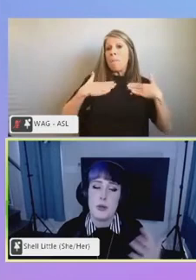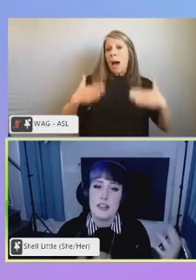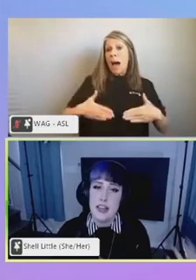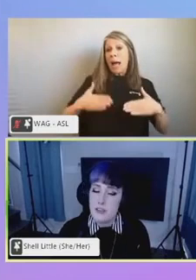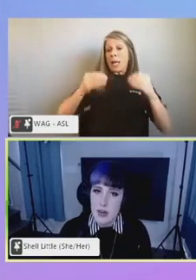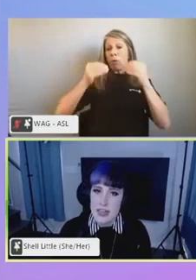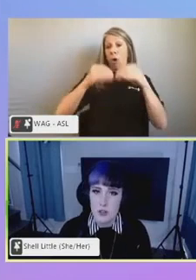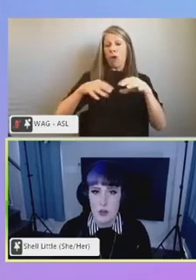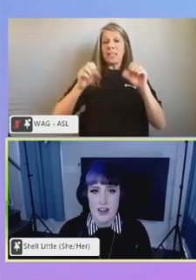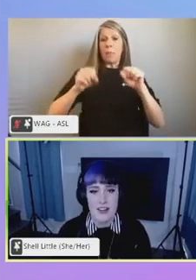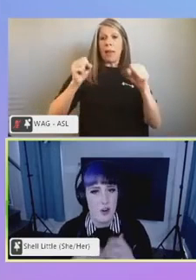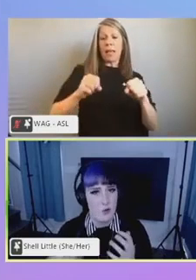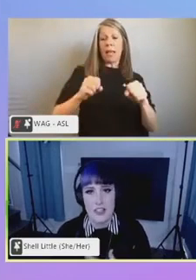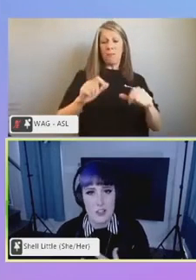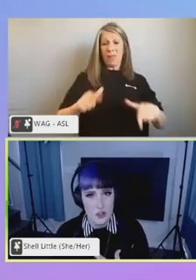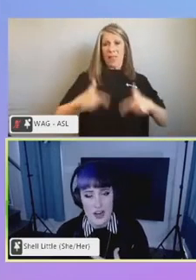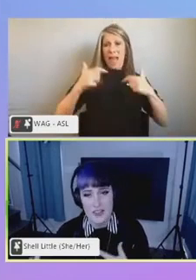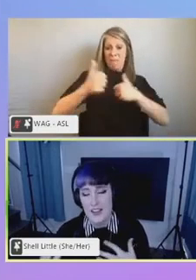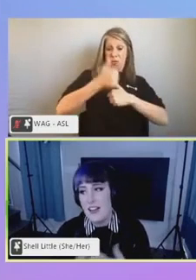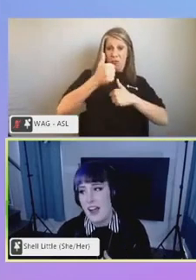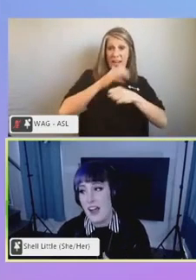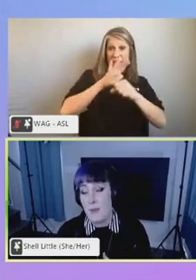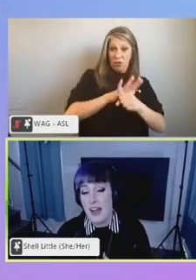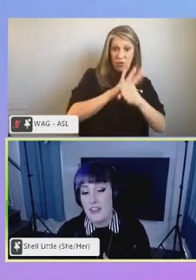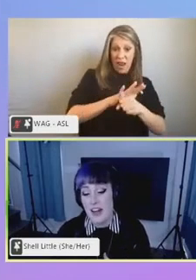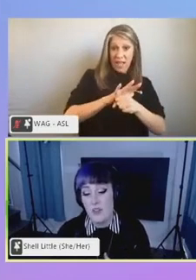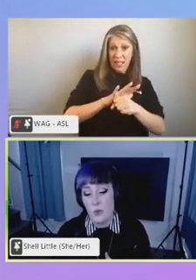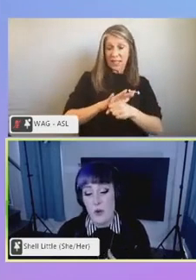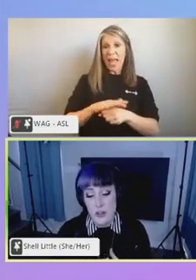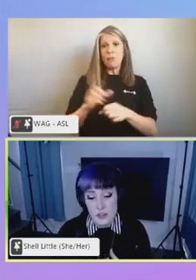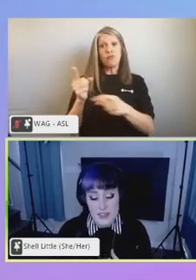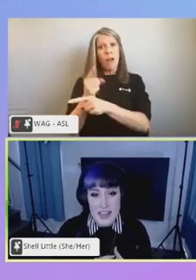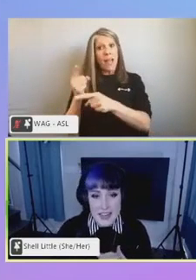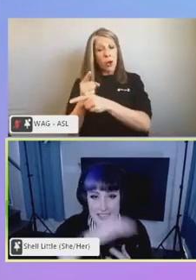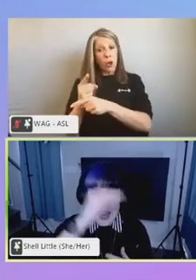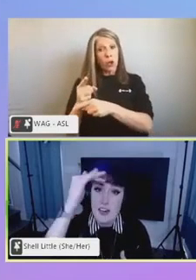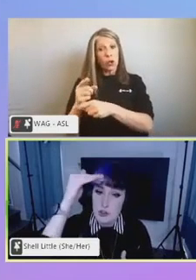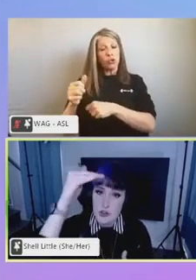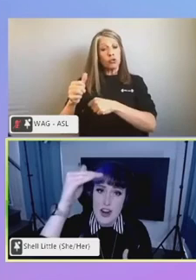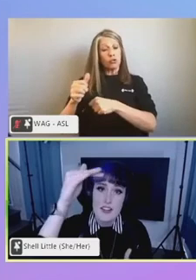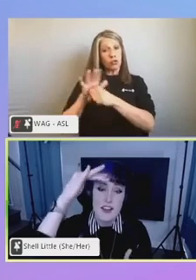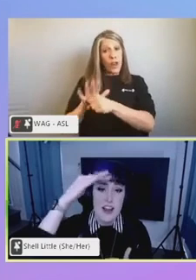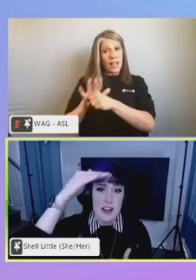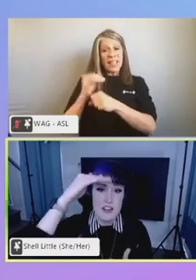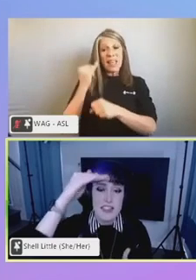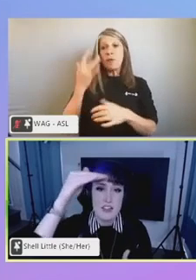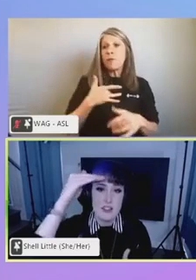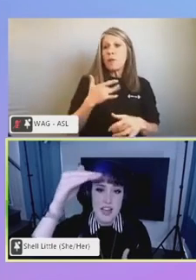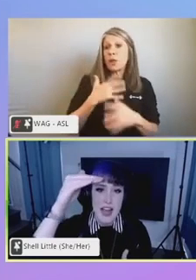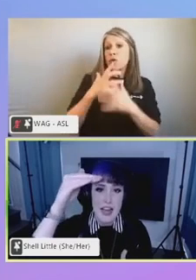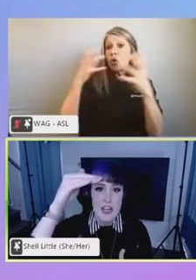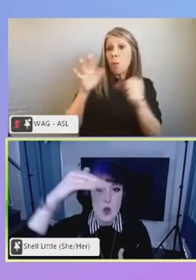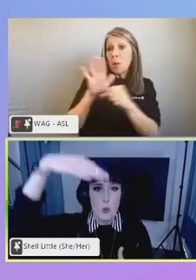know exactly how to live I'm trying with it. to figure it out. So my body lost the ability to tell between